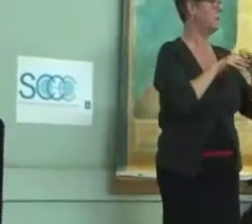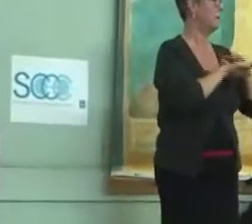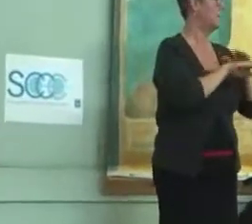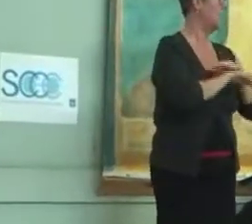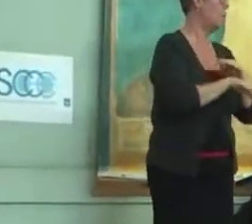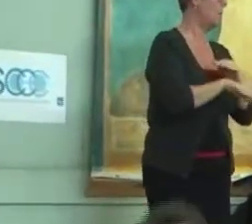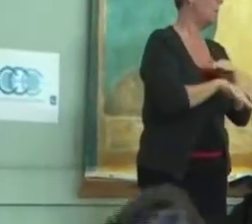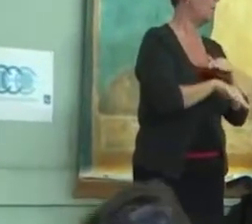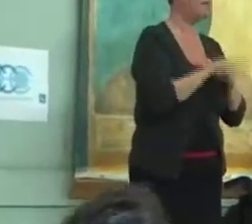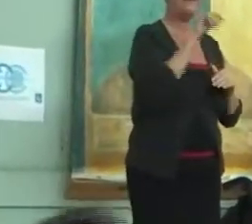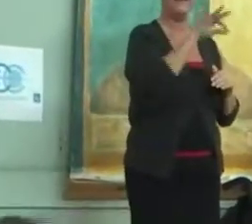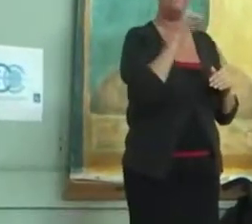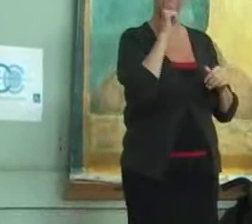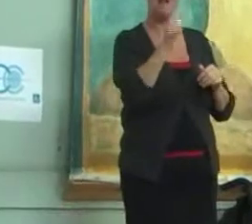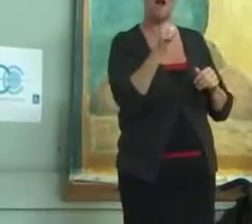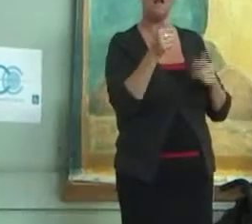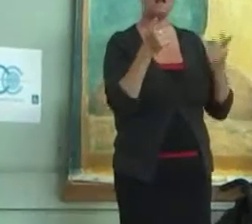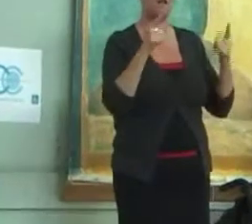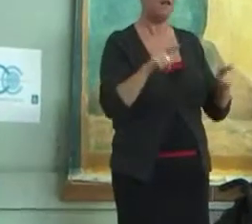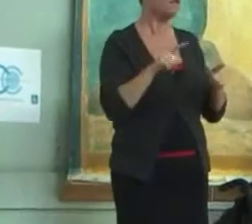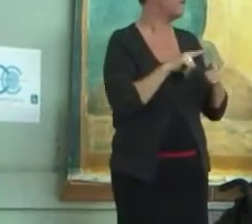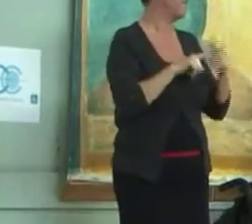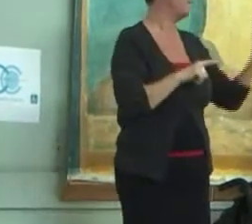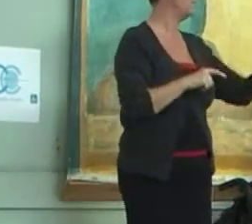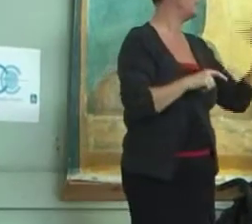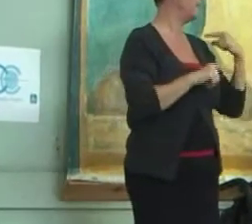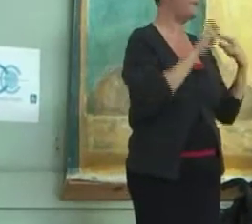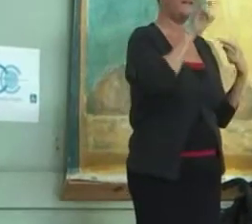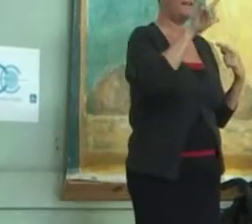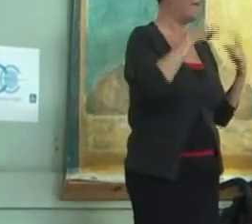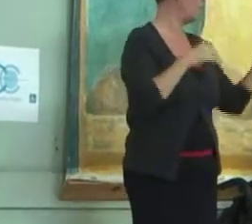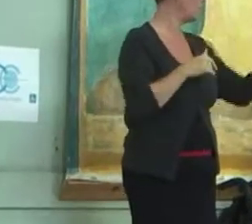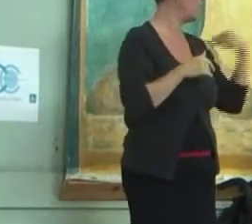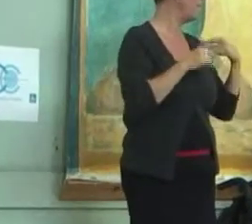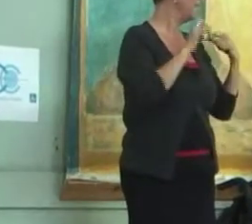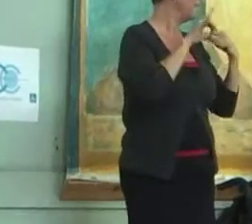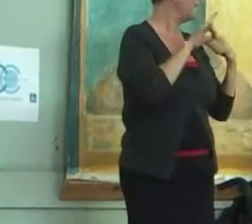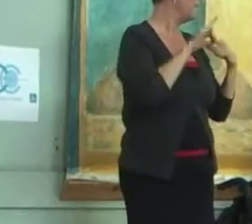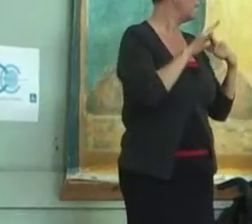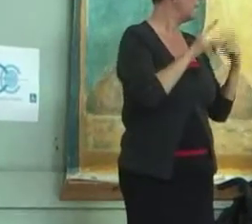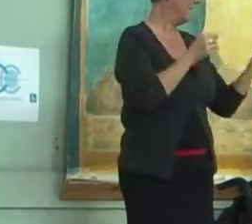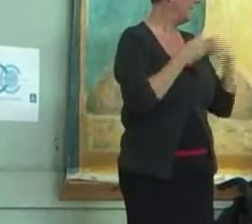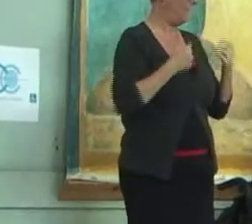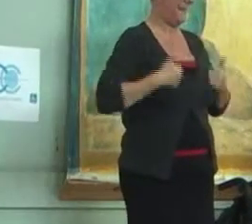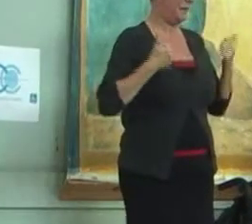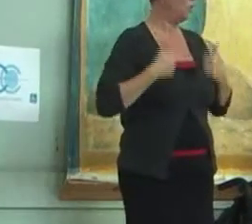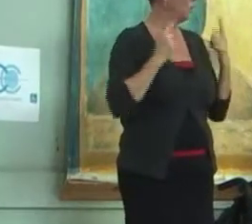I would invite you to send me an email or something. You know, get me the addresses and we'll have that checked.